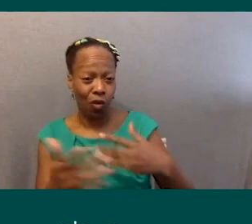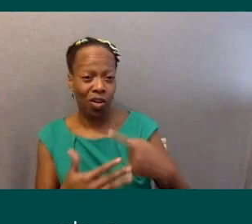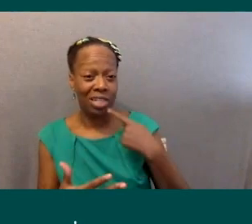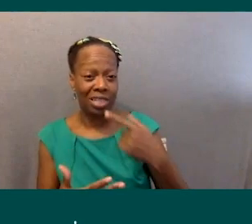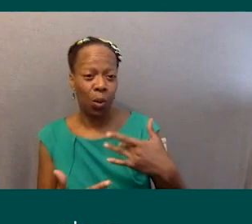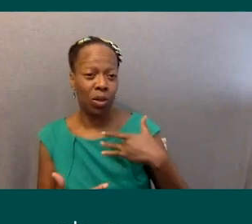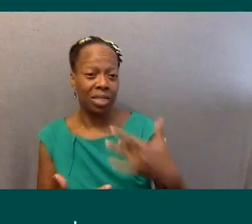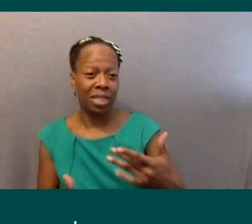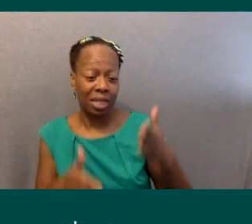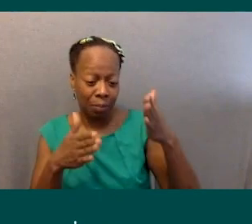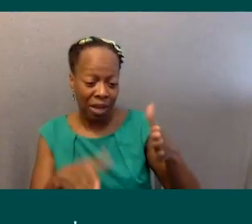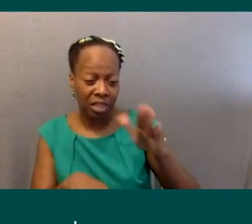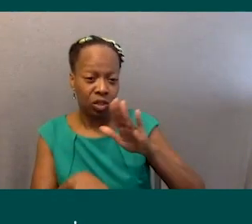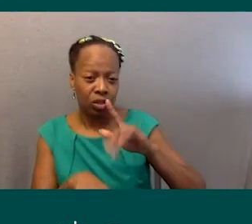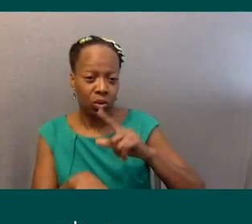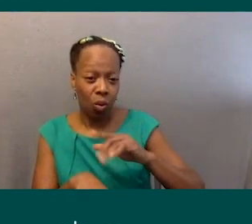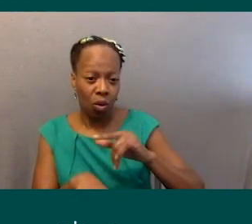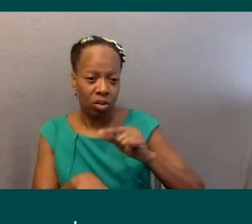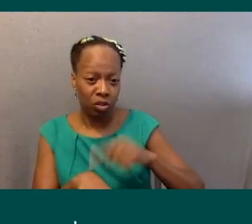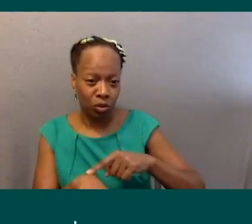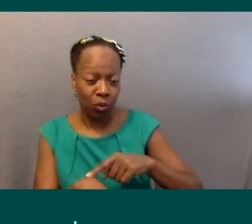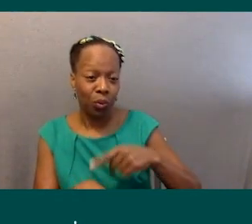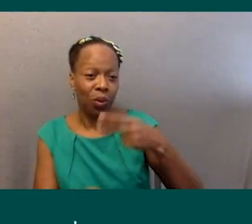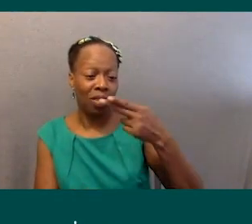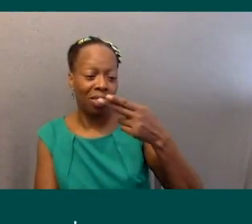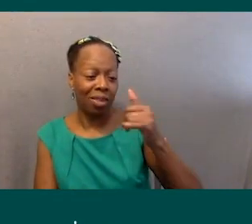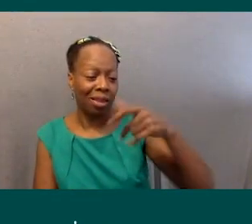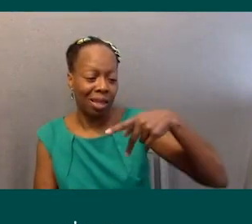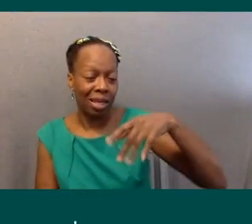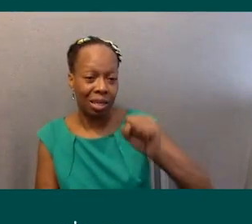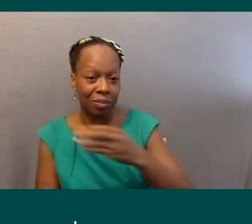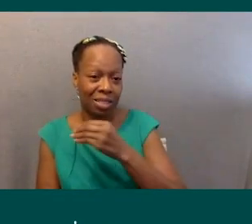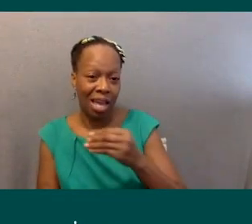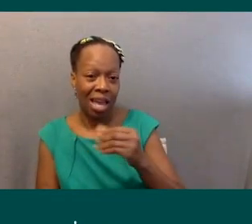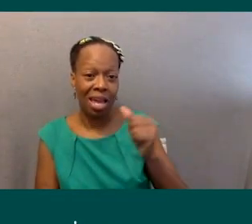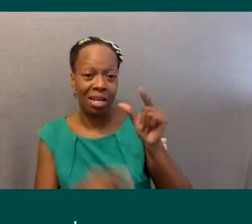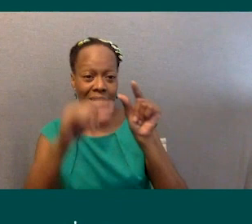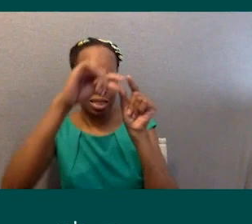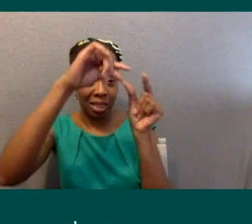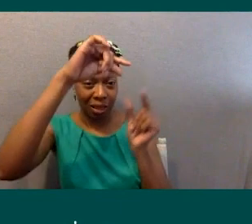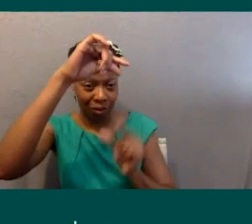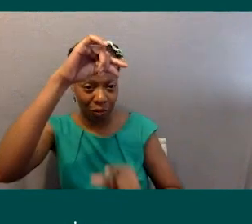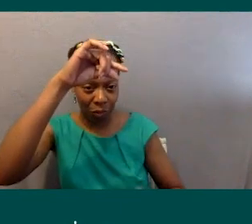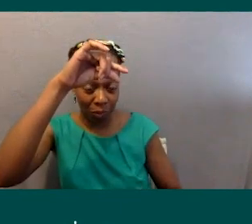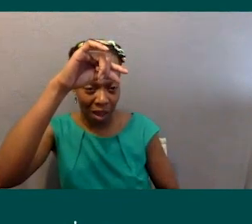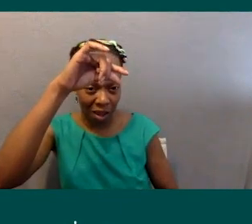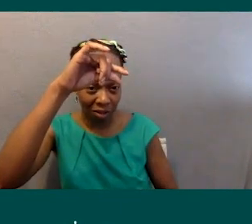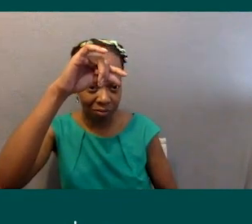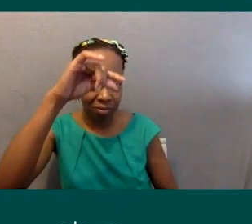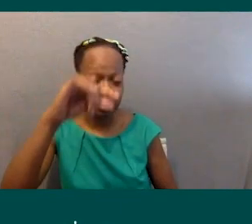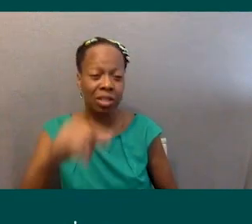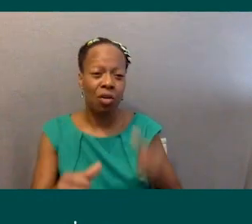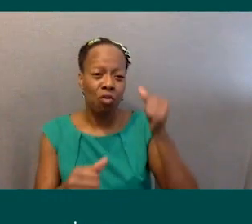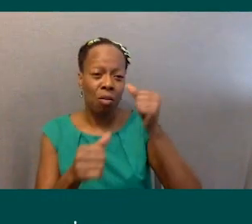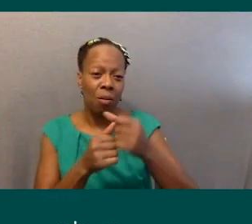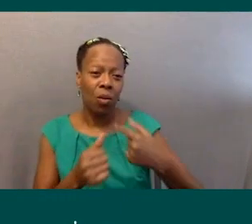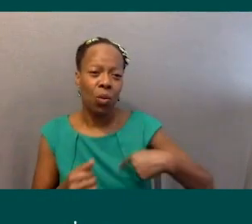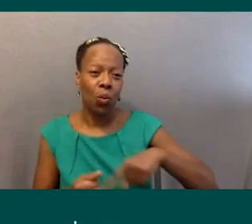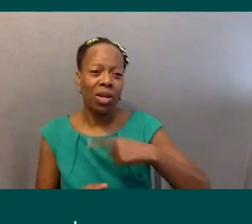as well as the degree of involvement in the child. Those children that are more involved while they're young and growing,